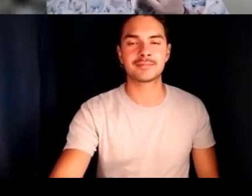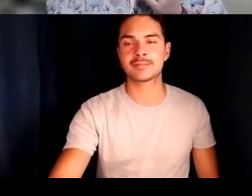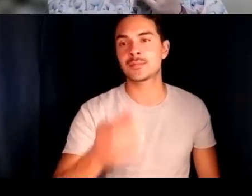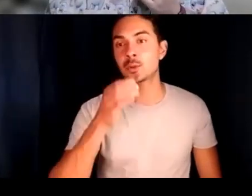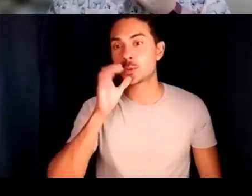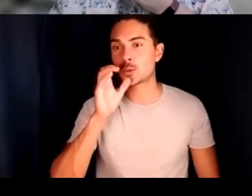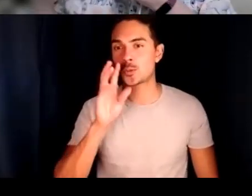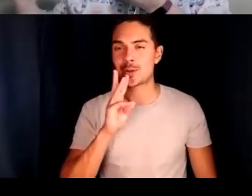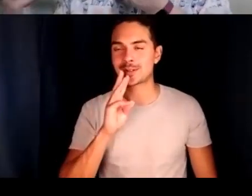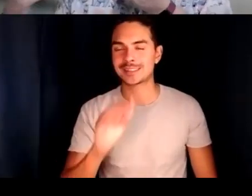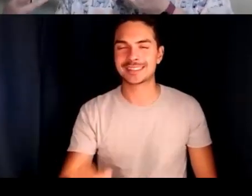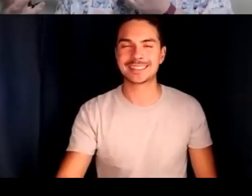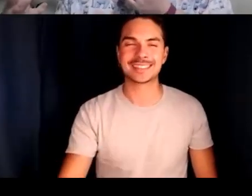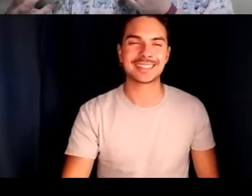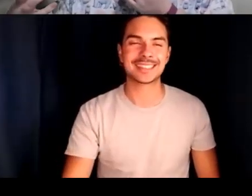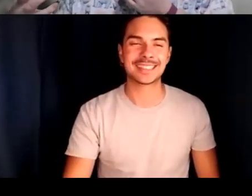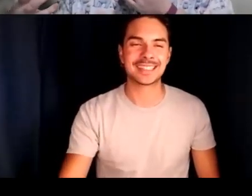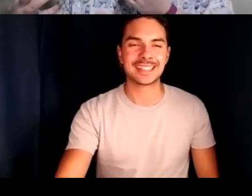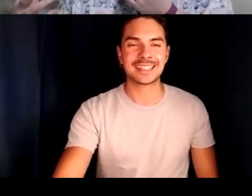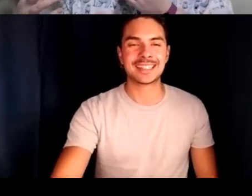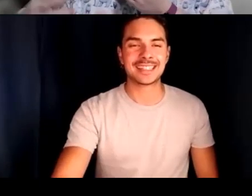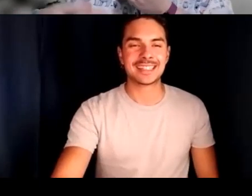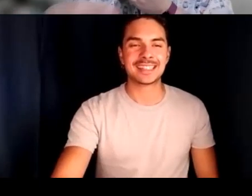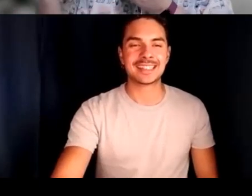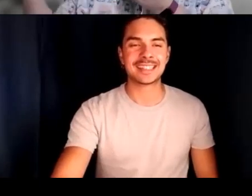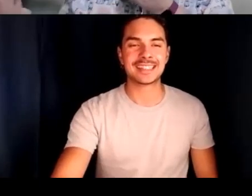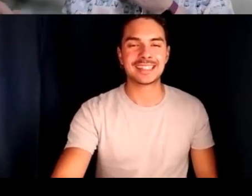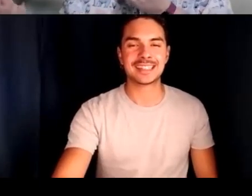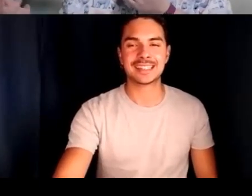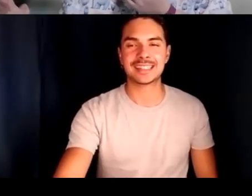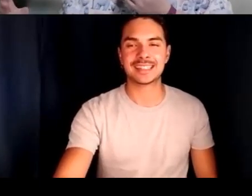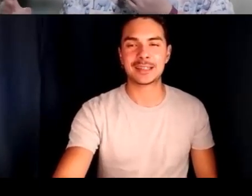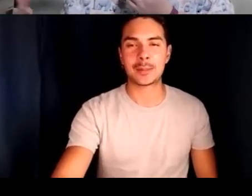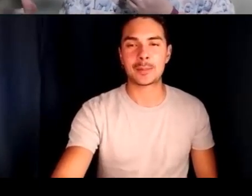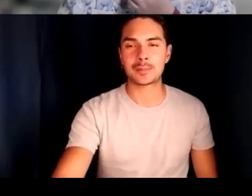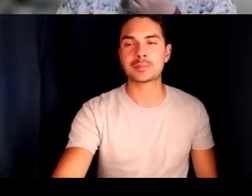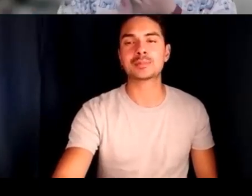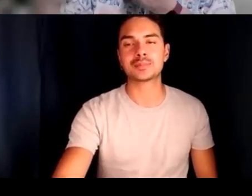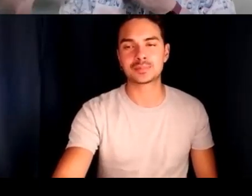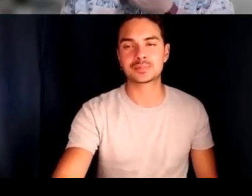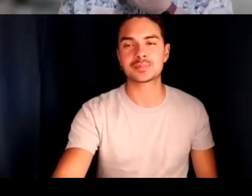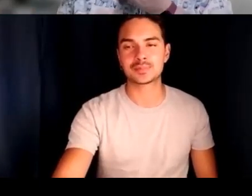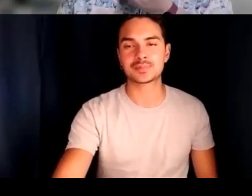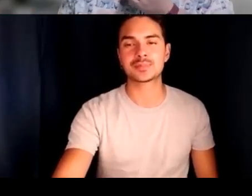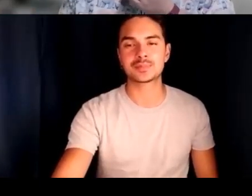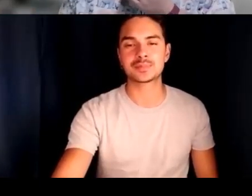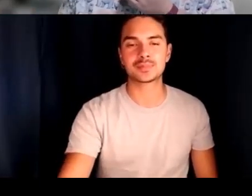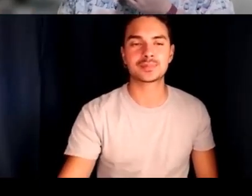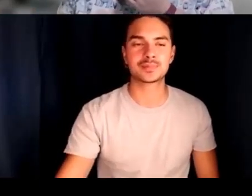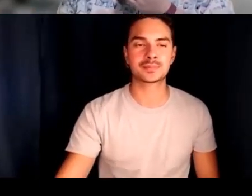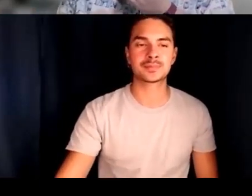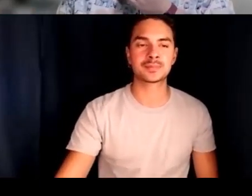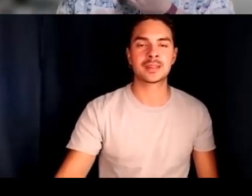So first we'll look at emotions. We've covered of this in trauma responses, but these can also be connected.